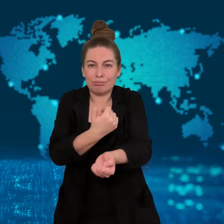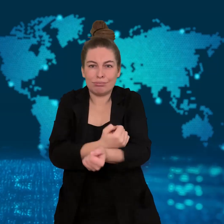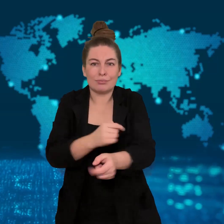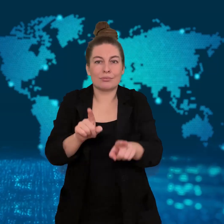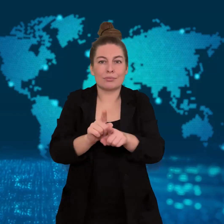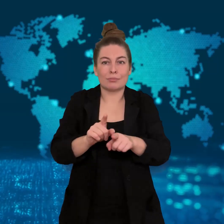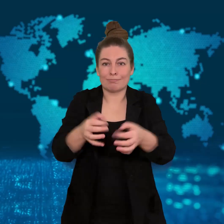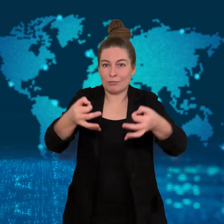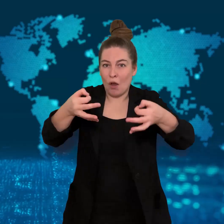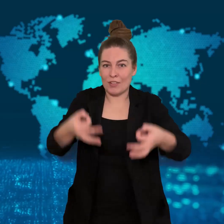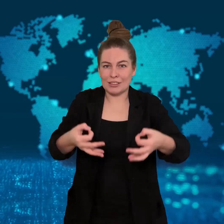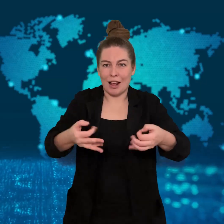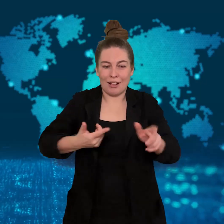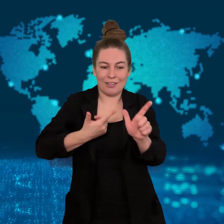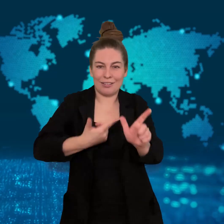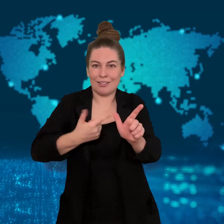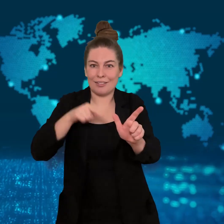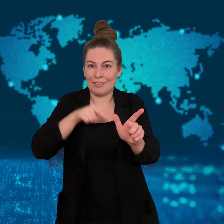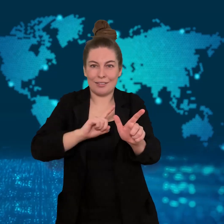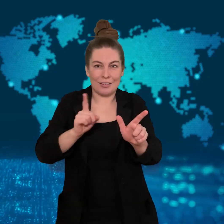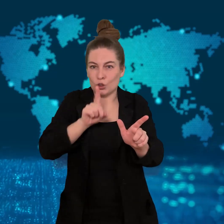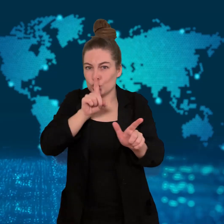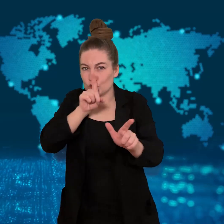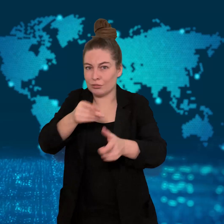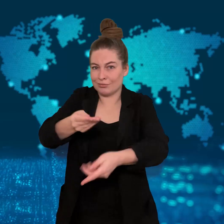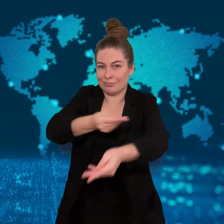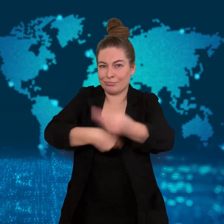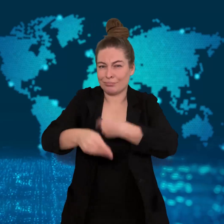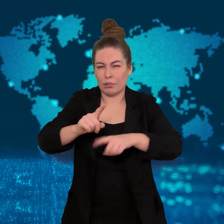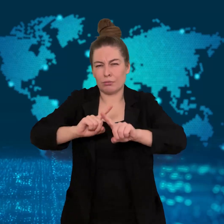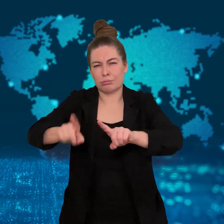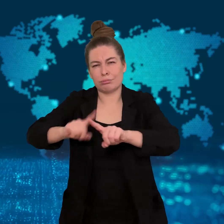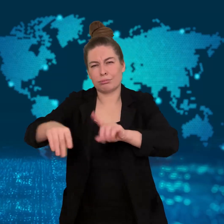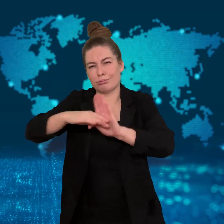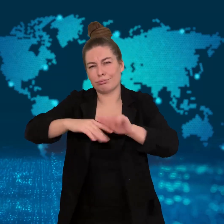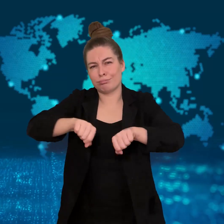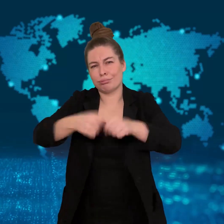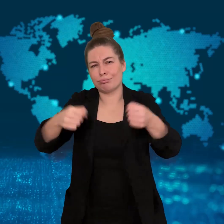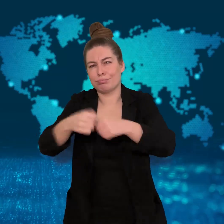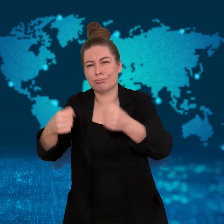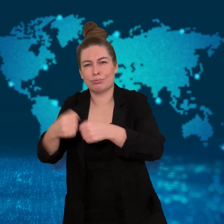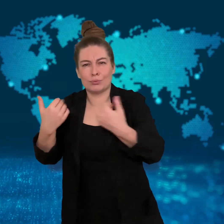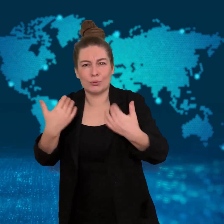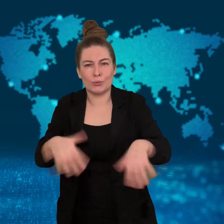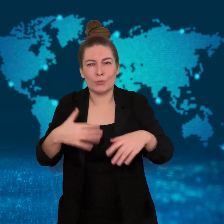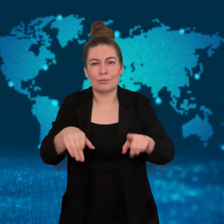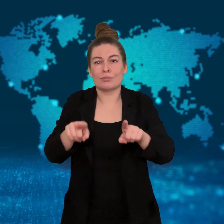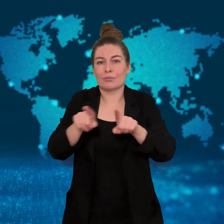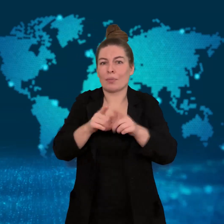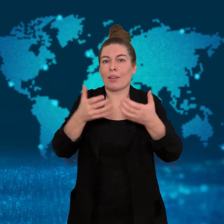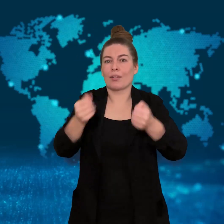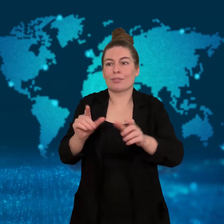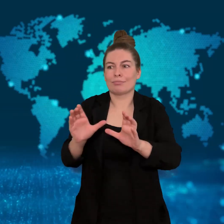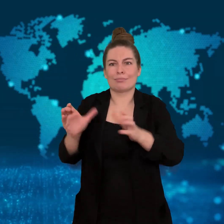He had been tried and sentenced for his involvement in drug trafficking,